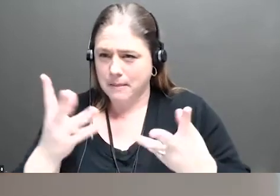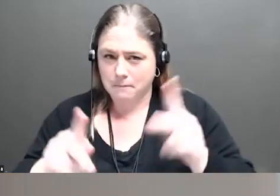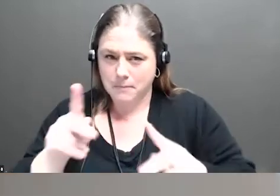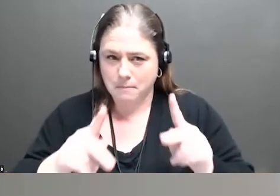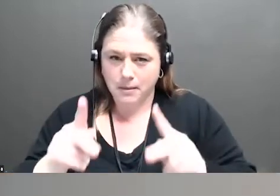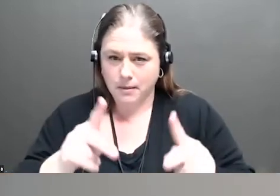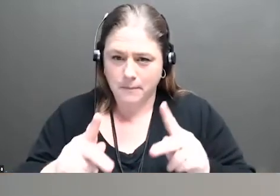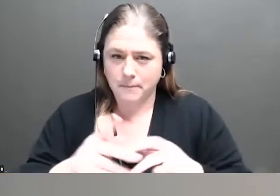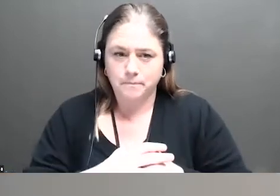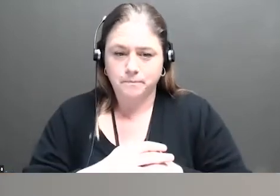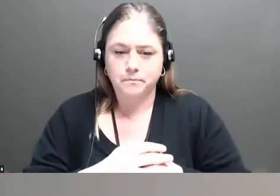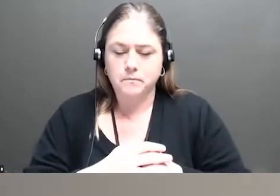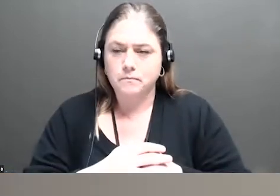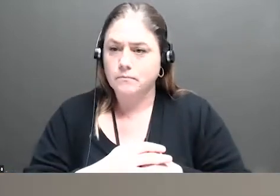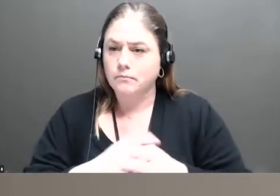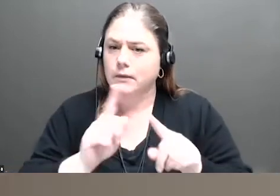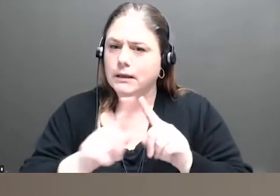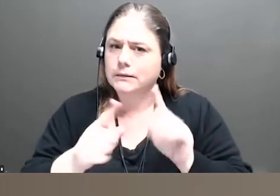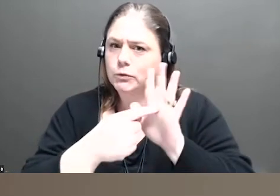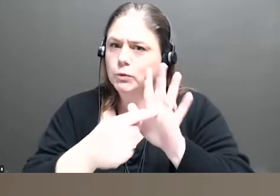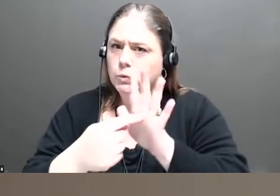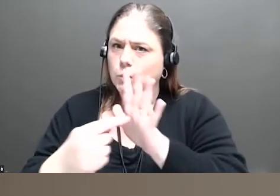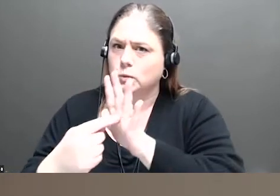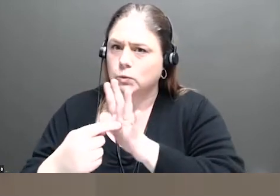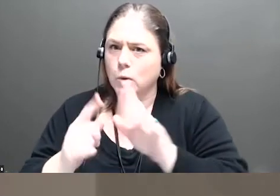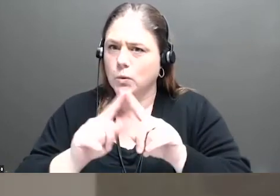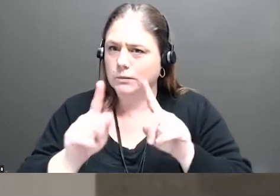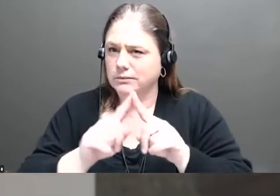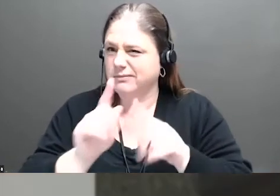A series of different clips appear on the screen cutting back and forth between one another.